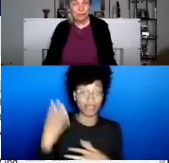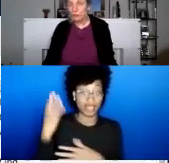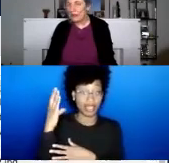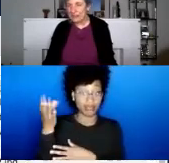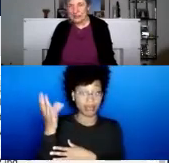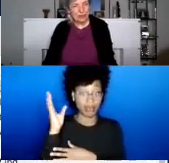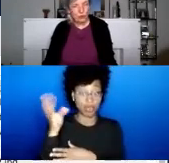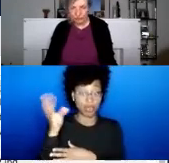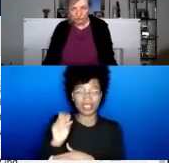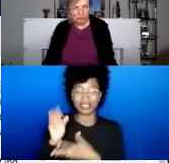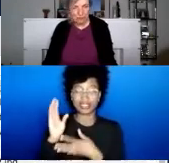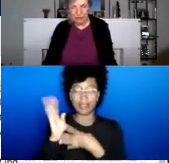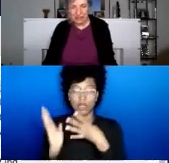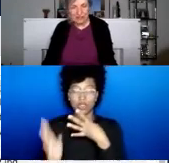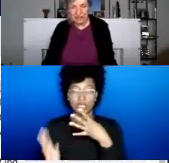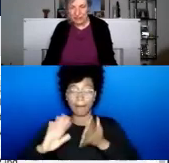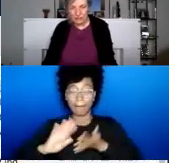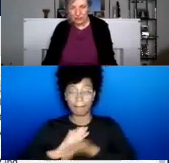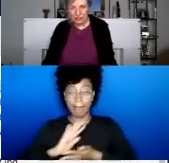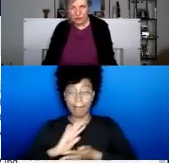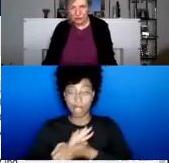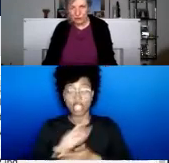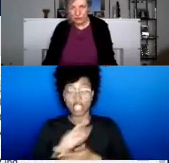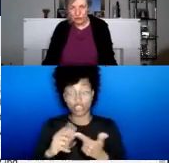07:45:08 you have any question about anything that you have